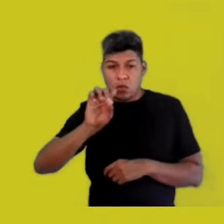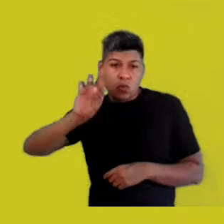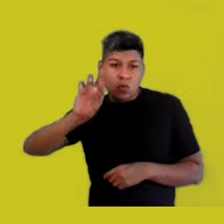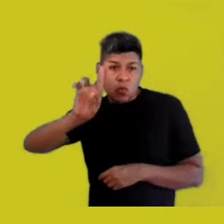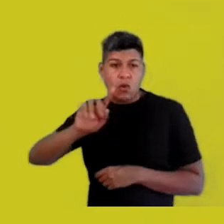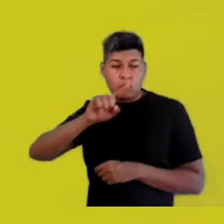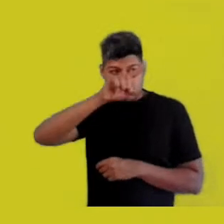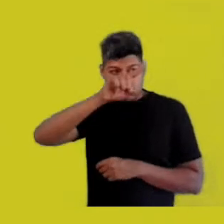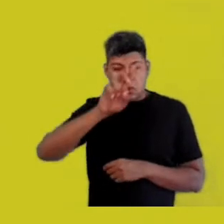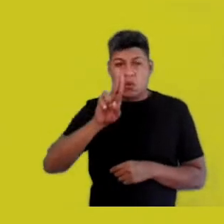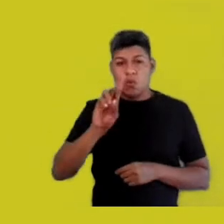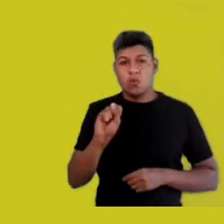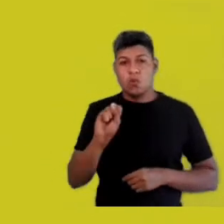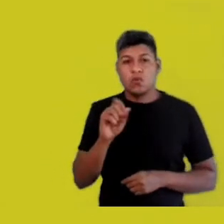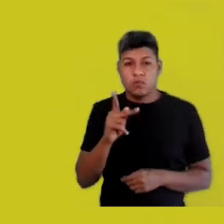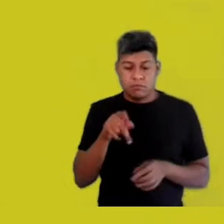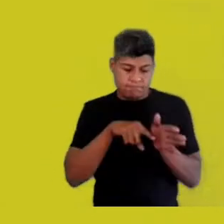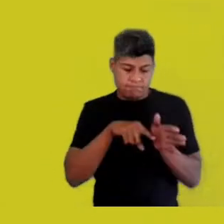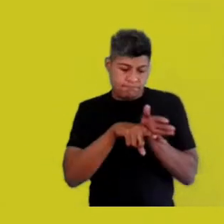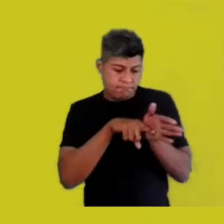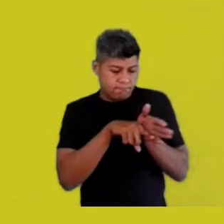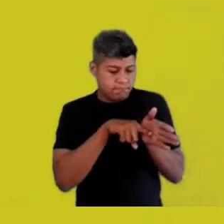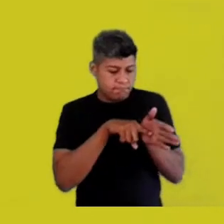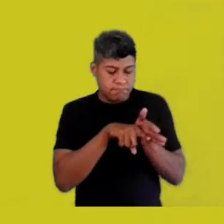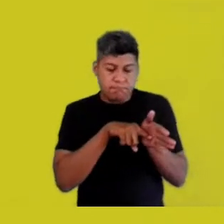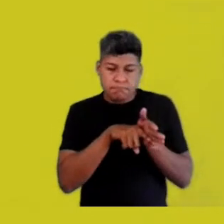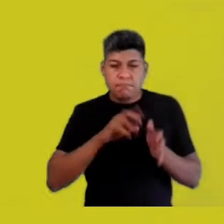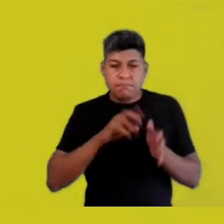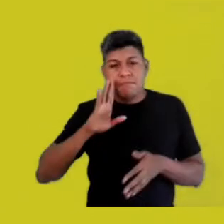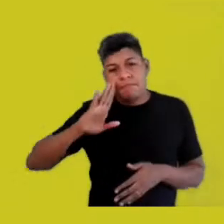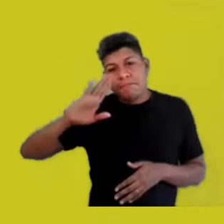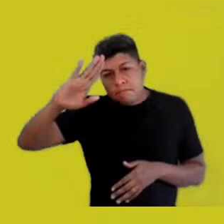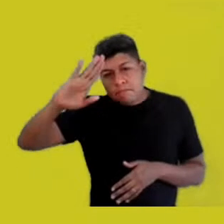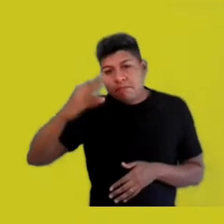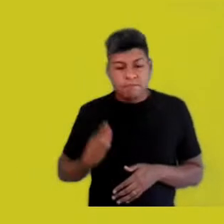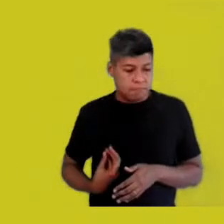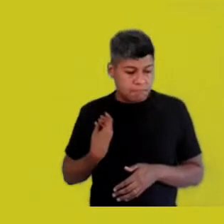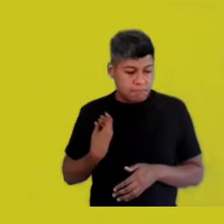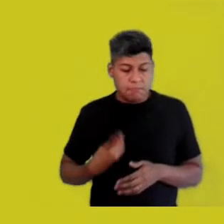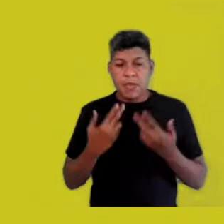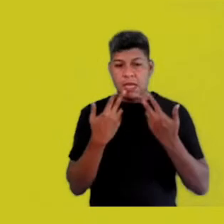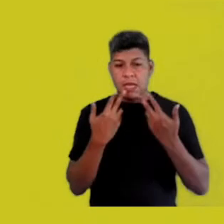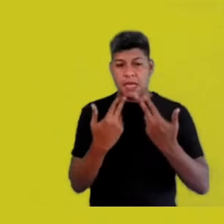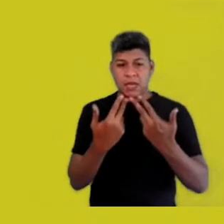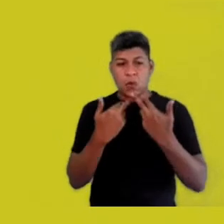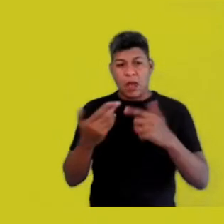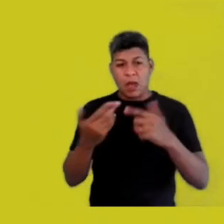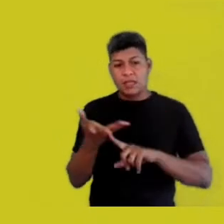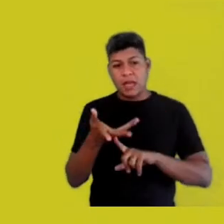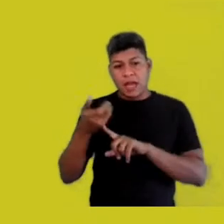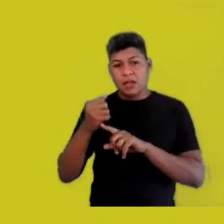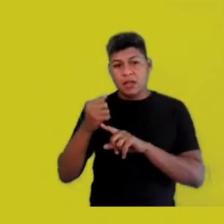His investigations are focused mainly on African languages, arts and cosmologies,